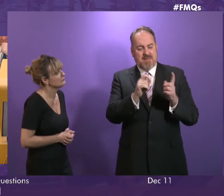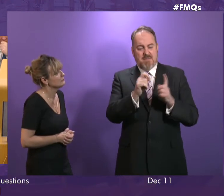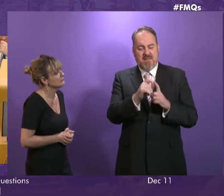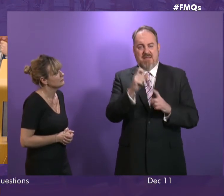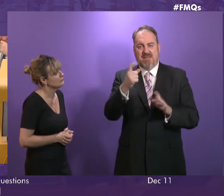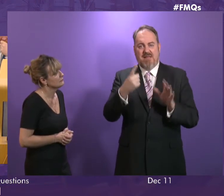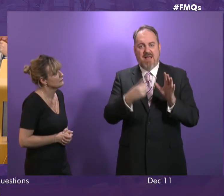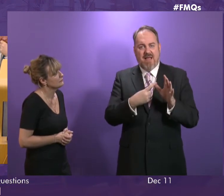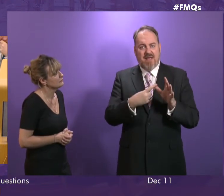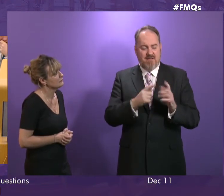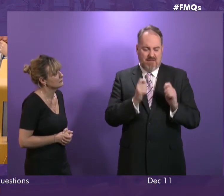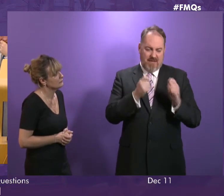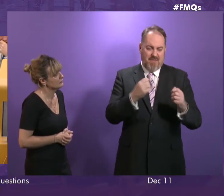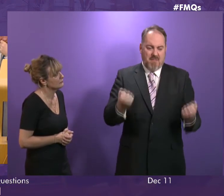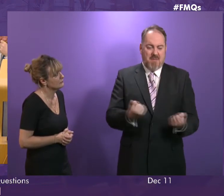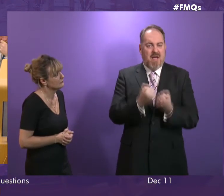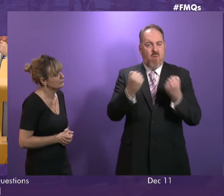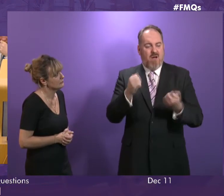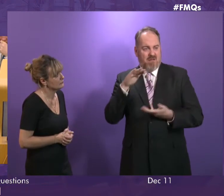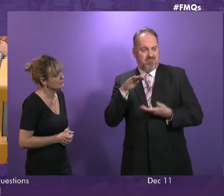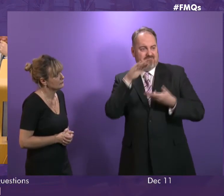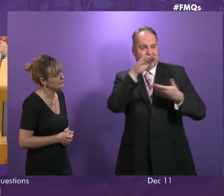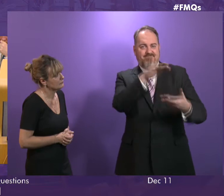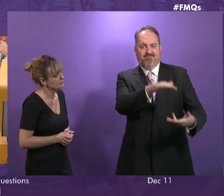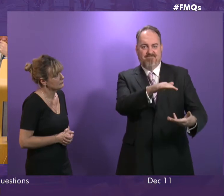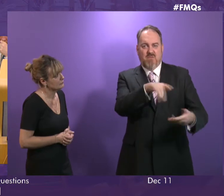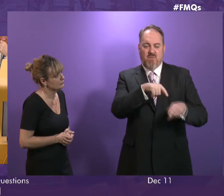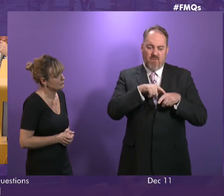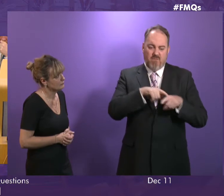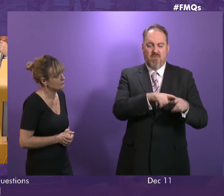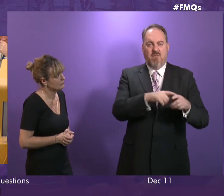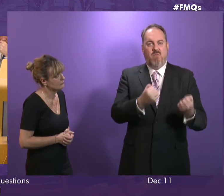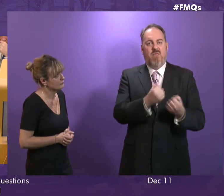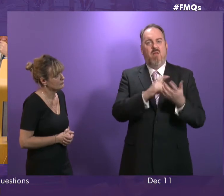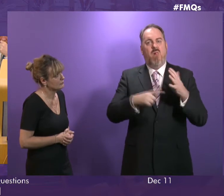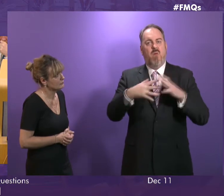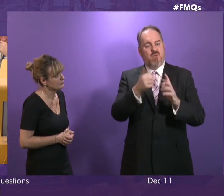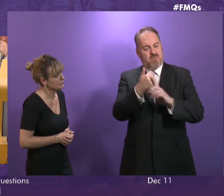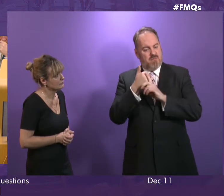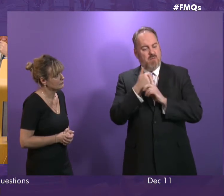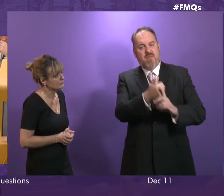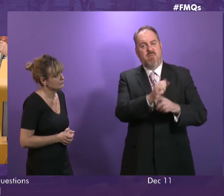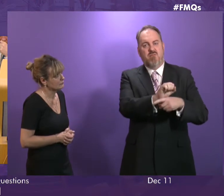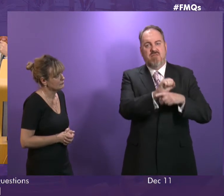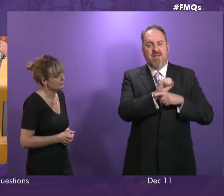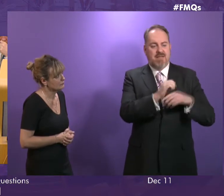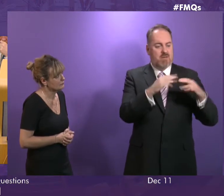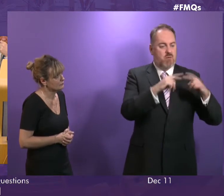and tackle wildlife crime by giving them additional powers to those that they already have under the Animal Health and Welfare (Scotland) Act 2006 in relation to domestic animals?